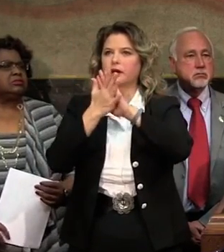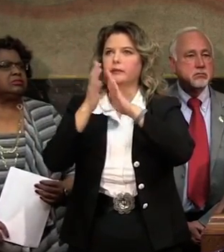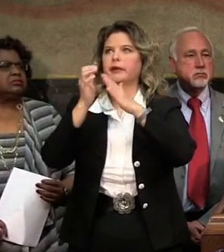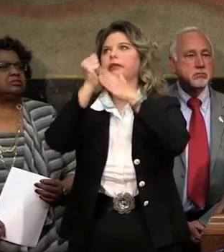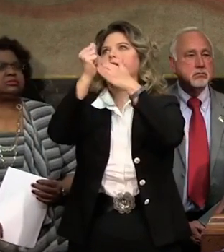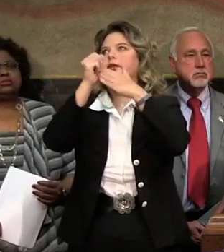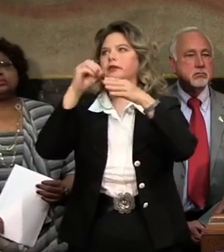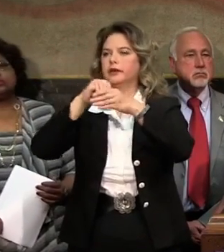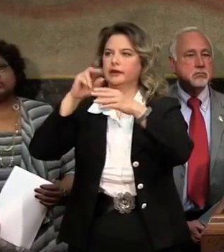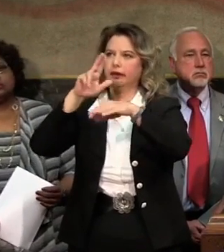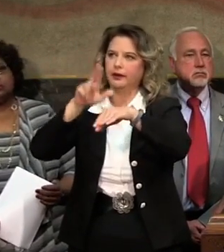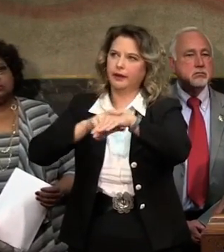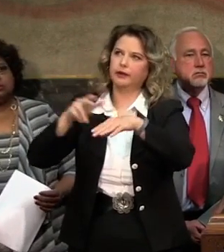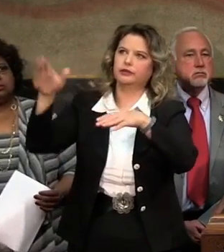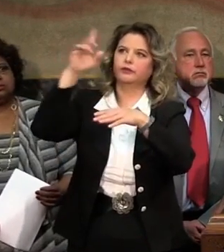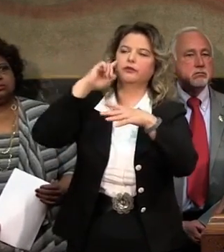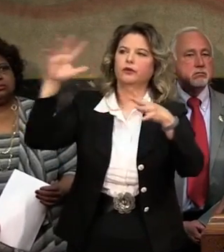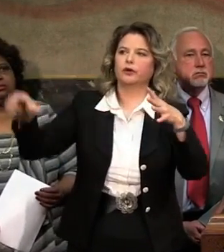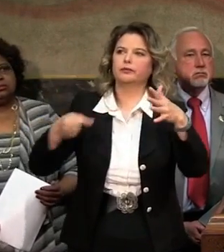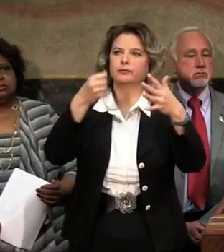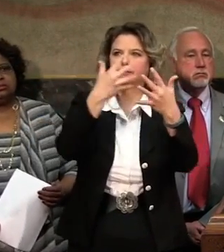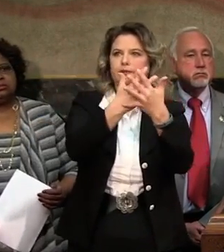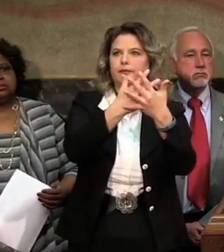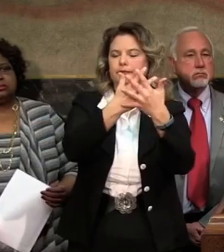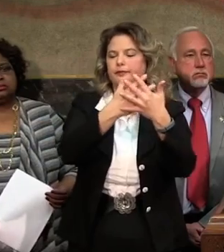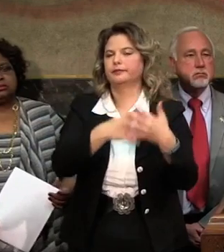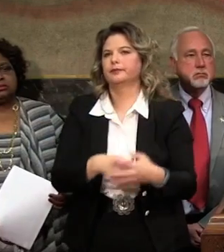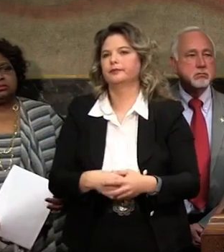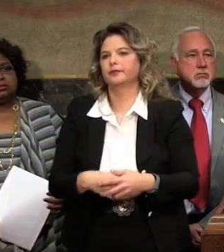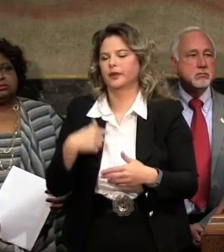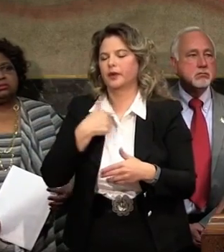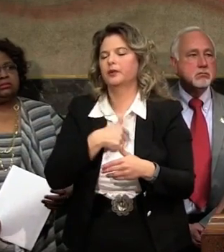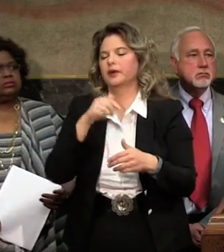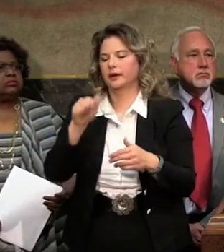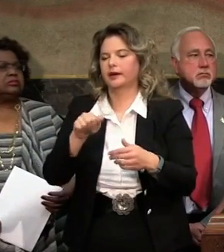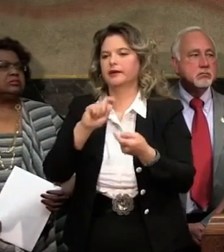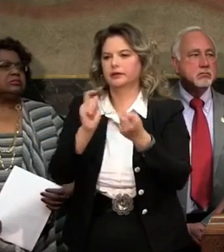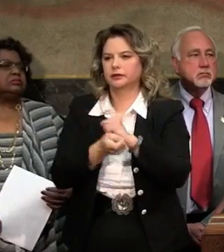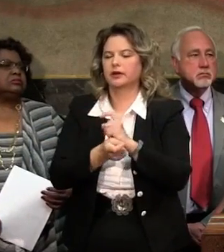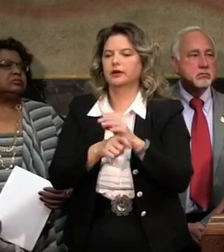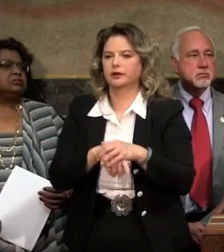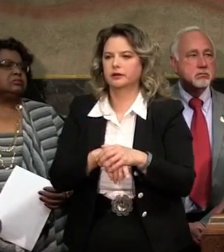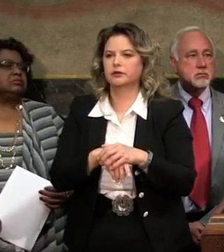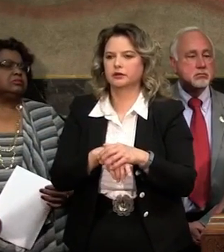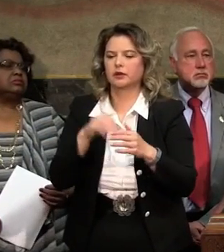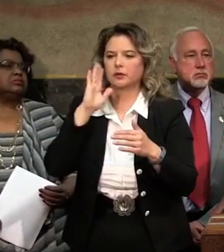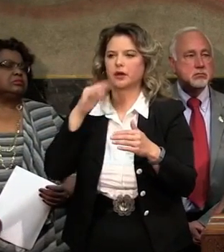we can make a change there will be a legislation offered that can help us get